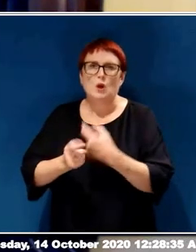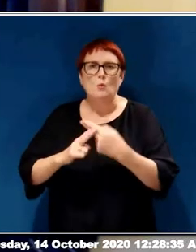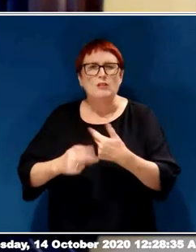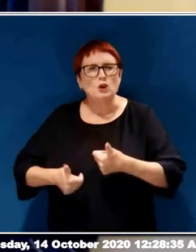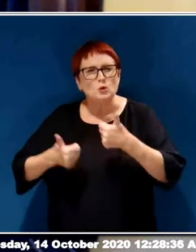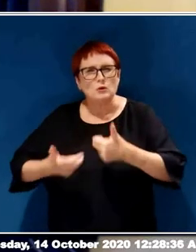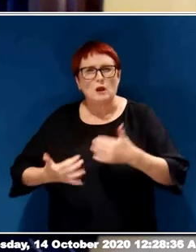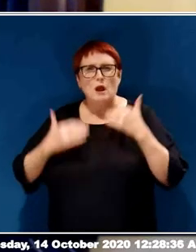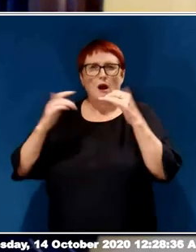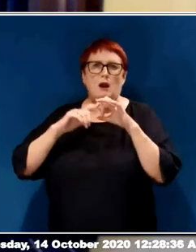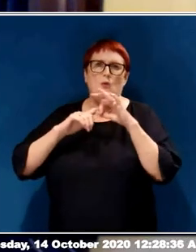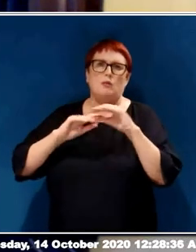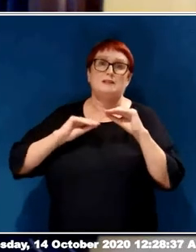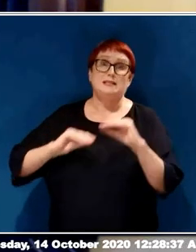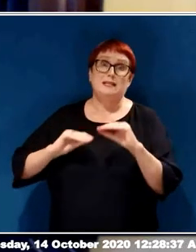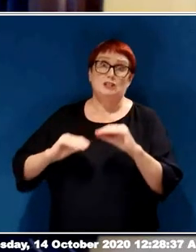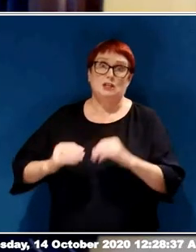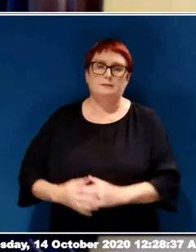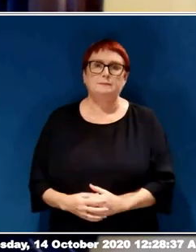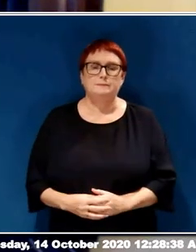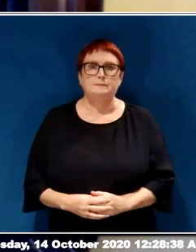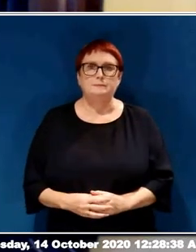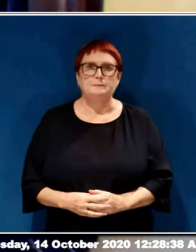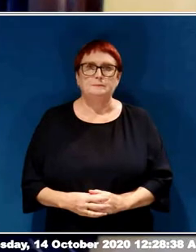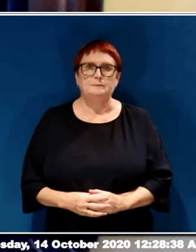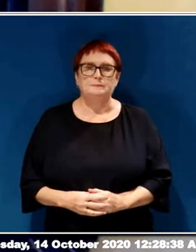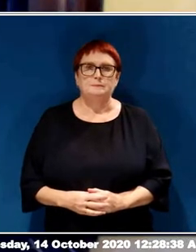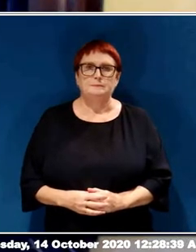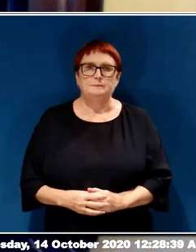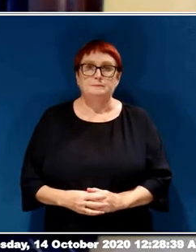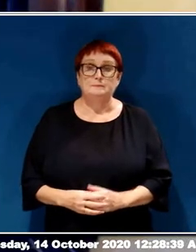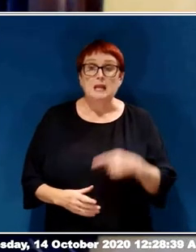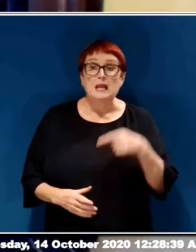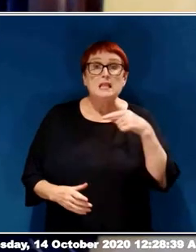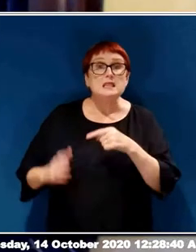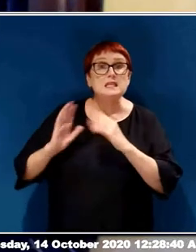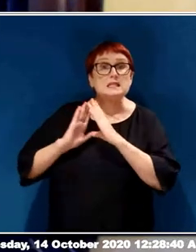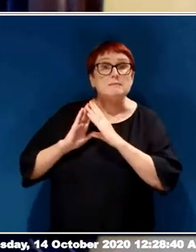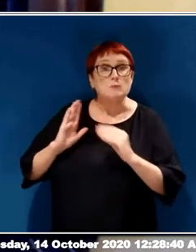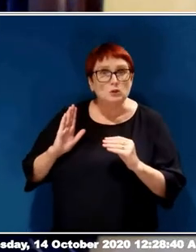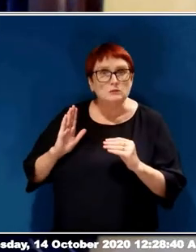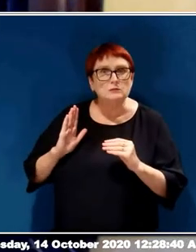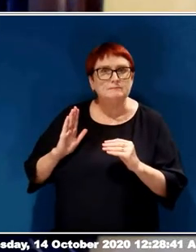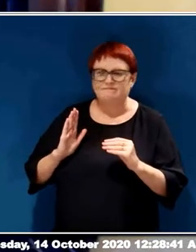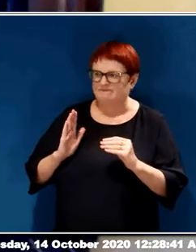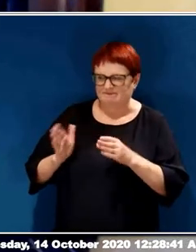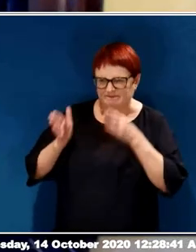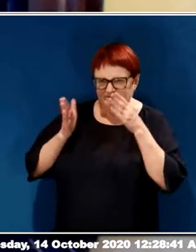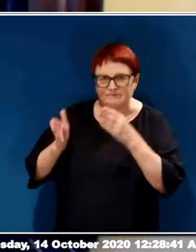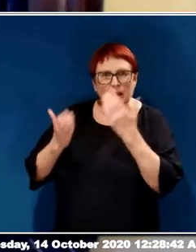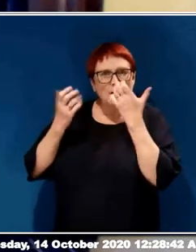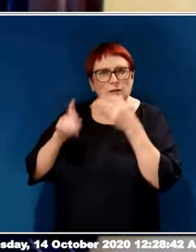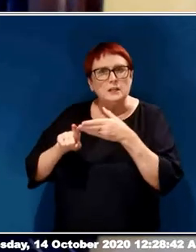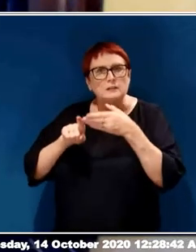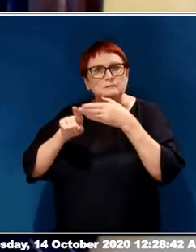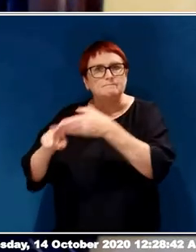unwavering commitment to improving student outcomes. I believe I sent through a graphic, is it possible that